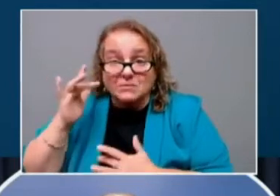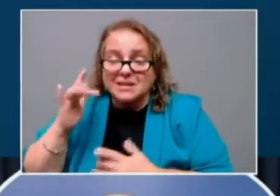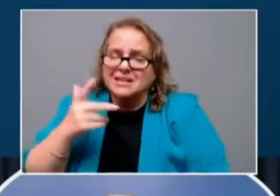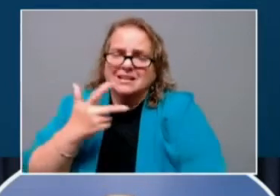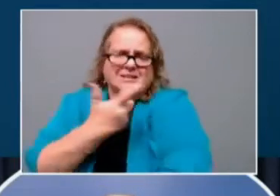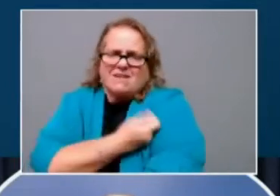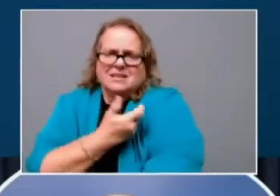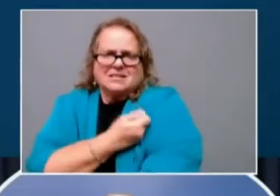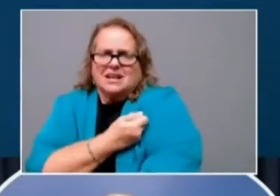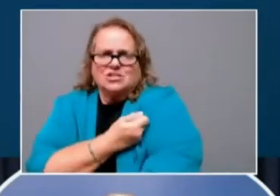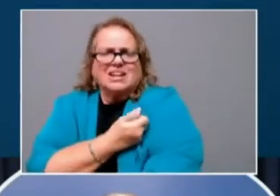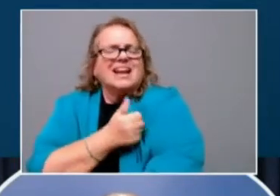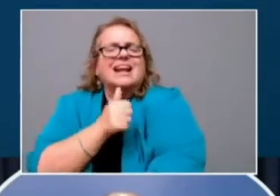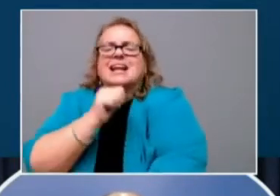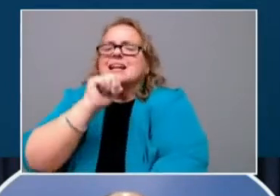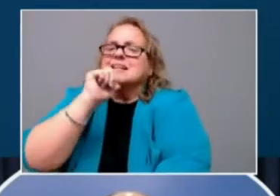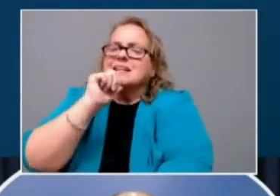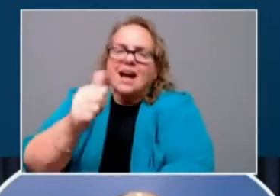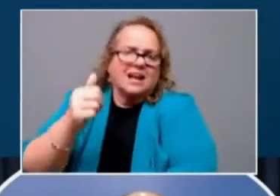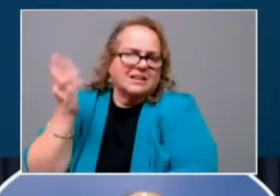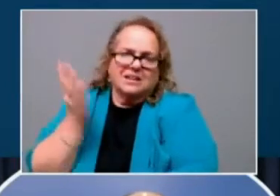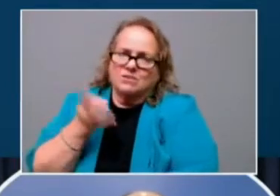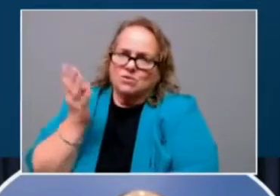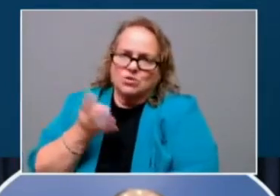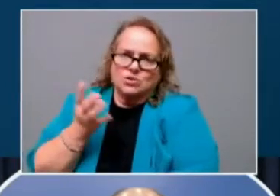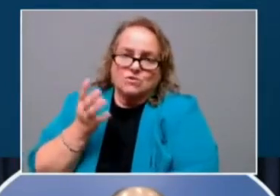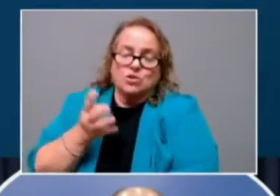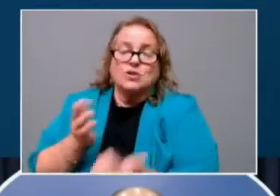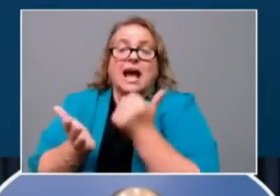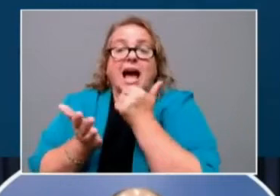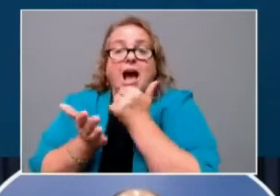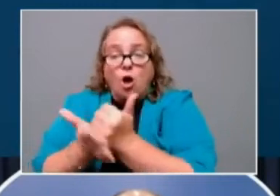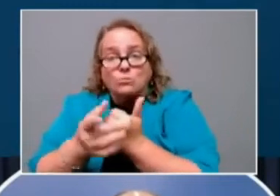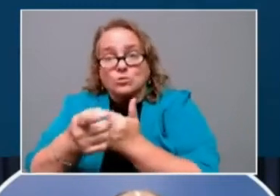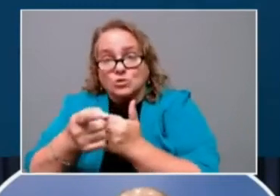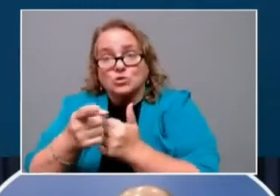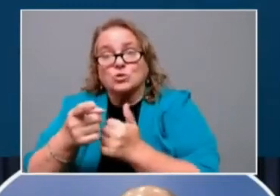And so I hope that folks will continue to increase their vaccine uptake. We